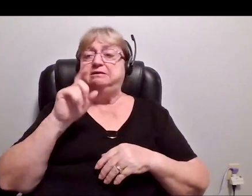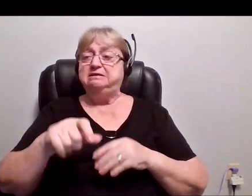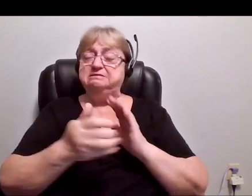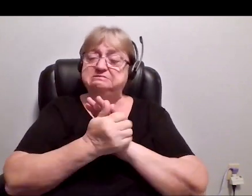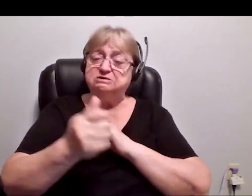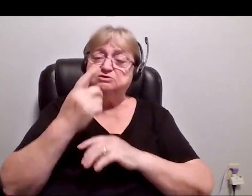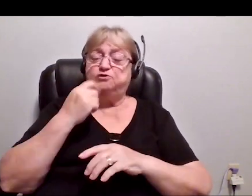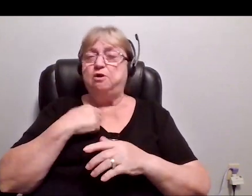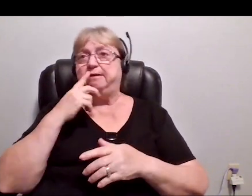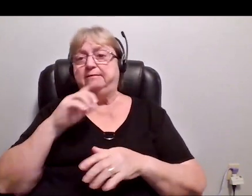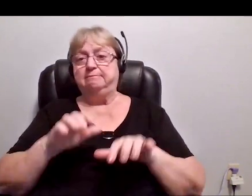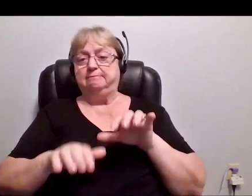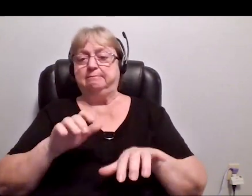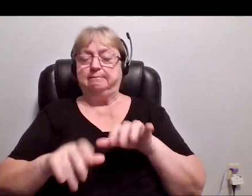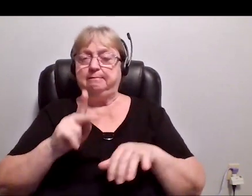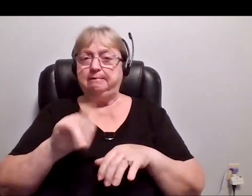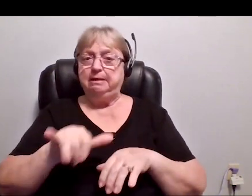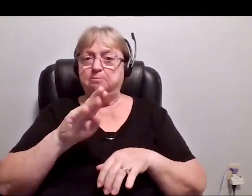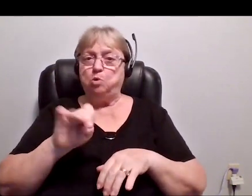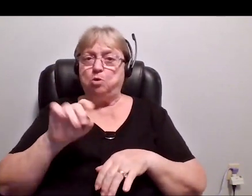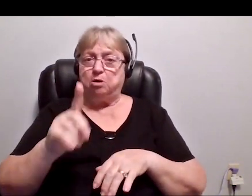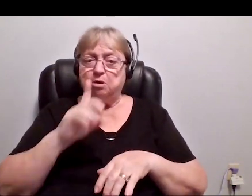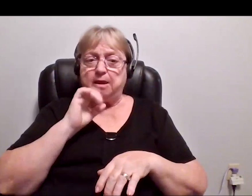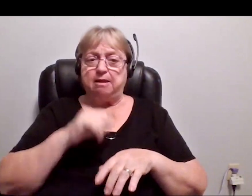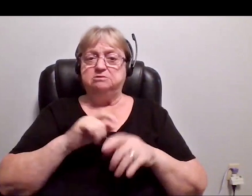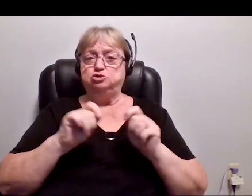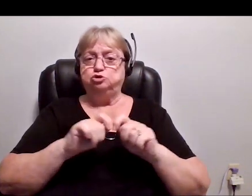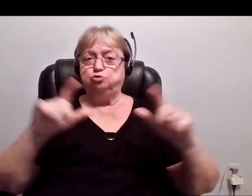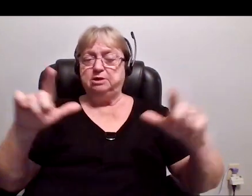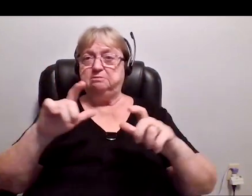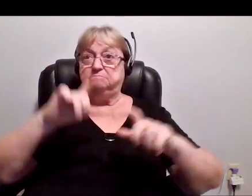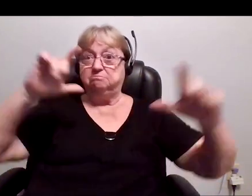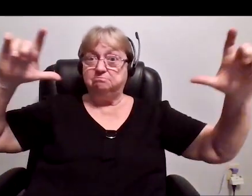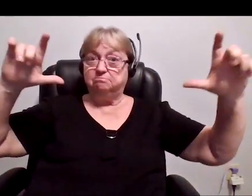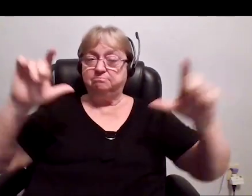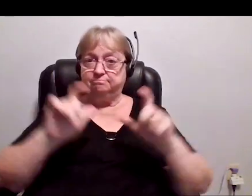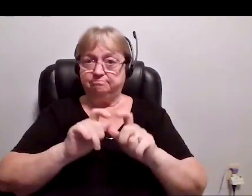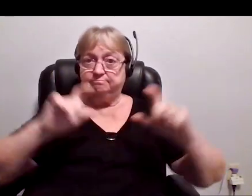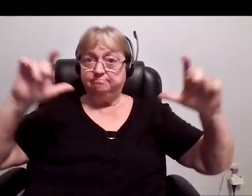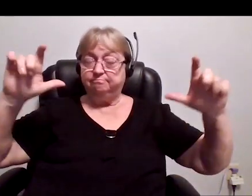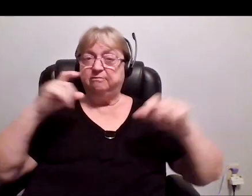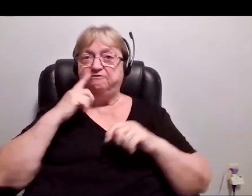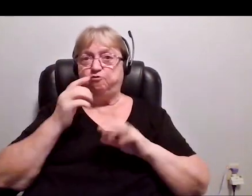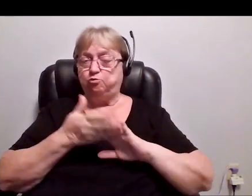screen magnifiers in order to run the 3D printers, and tactile graphics literacy to understand